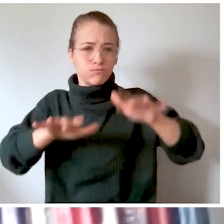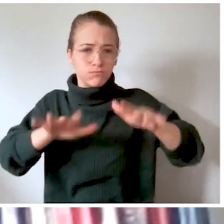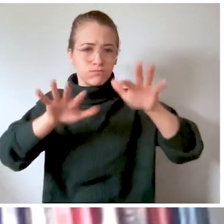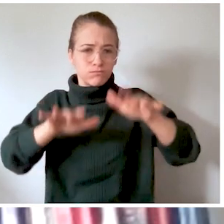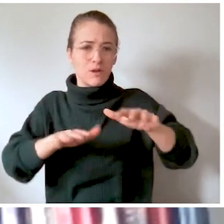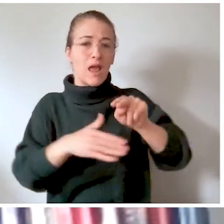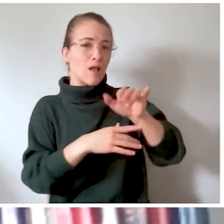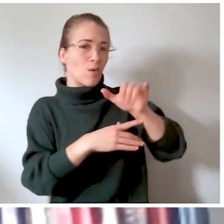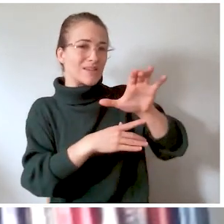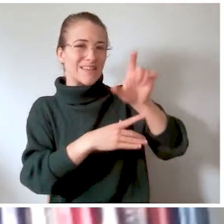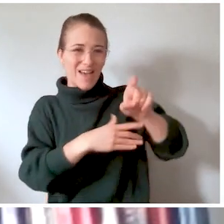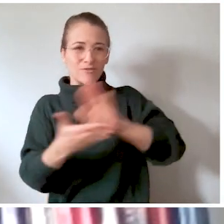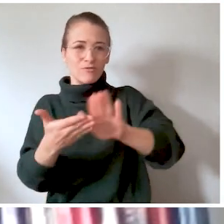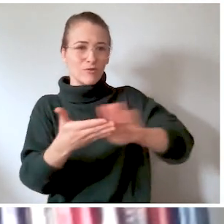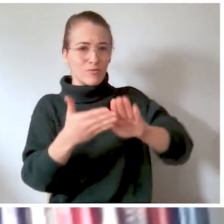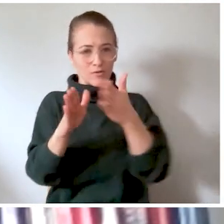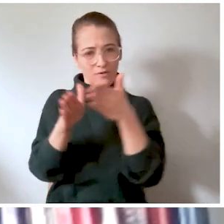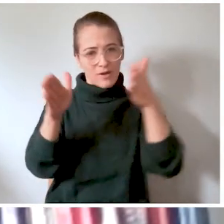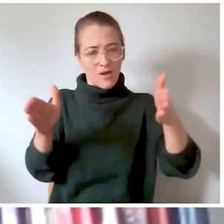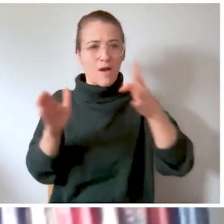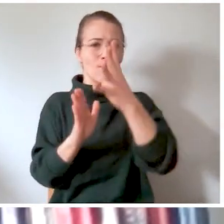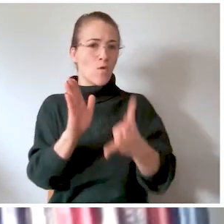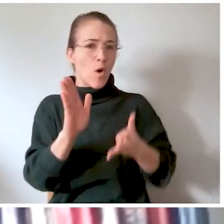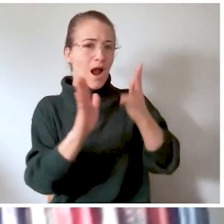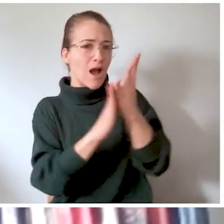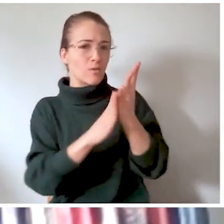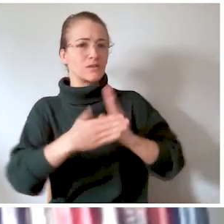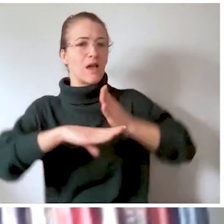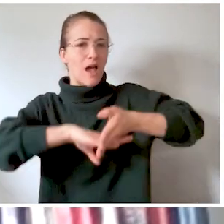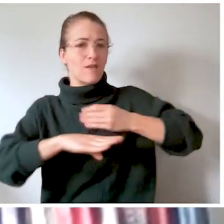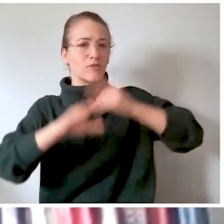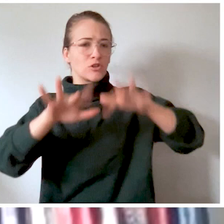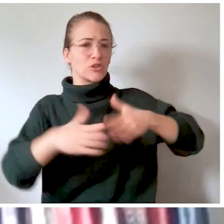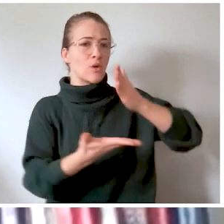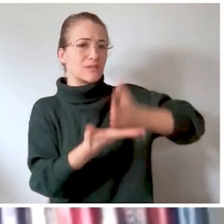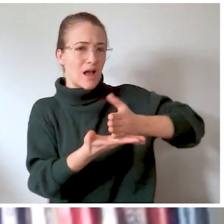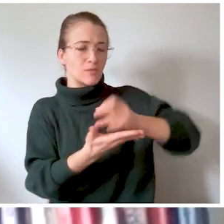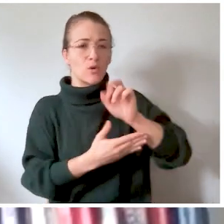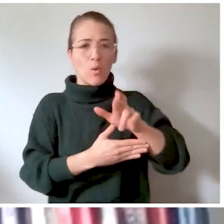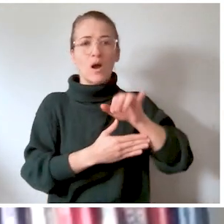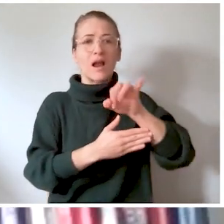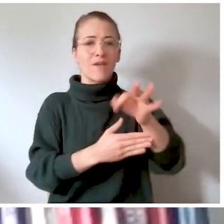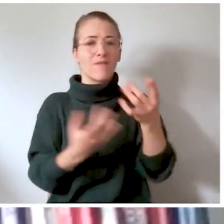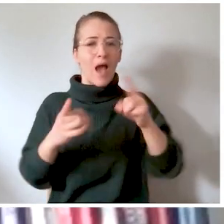within four hours of the end of snowfall, or if it happened over the course of the night,